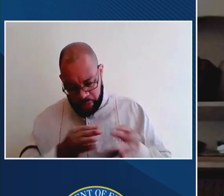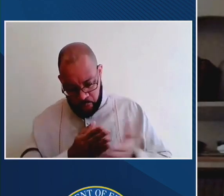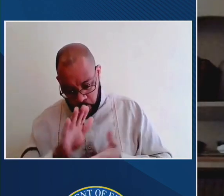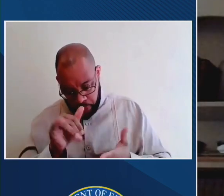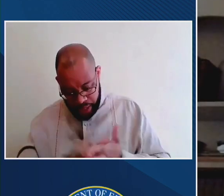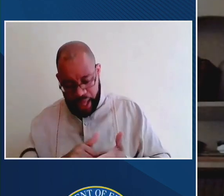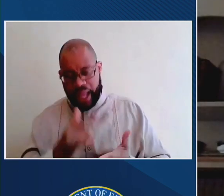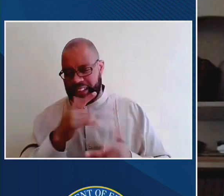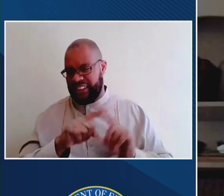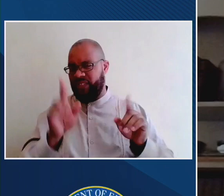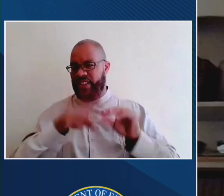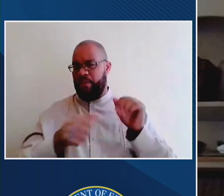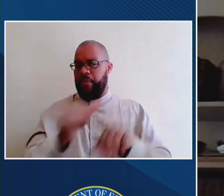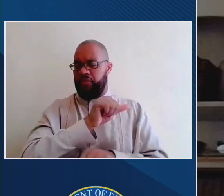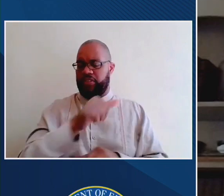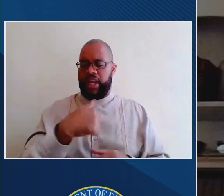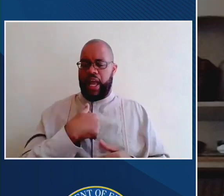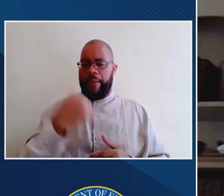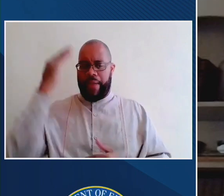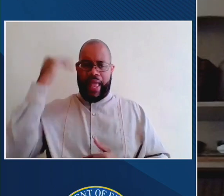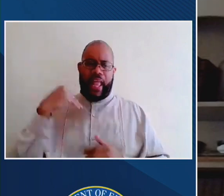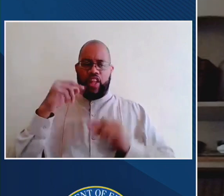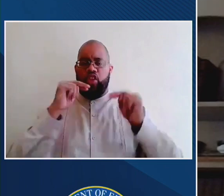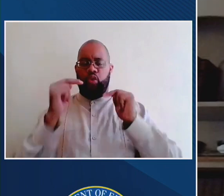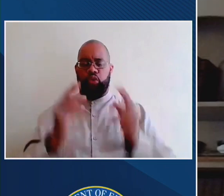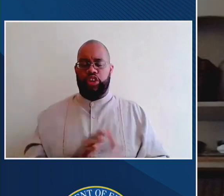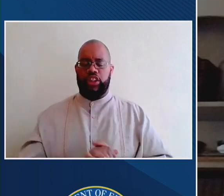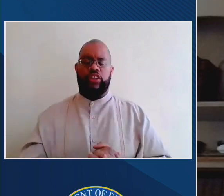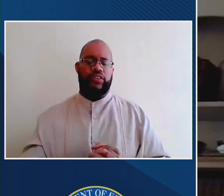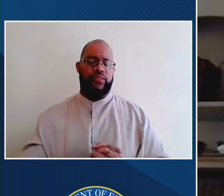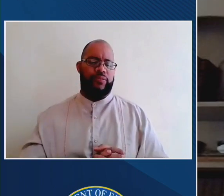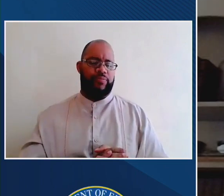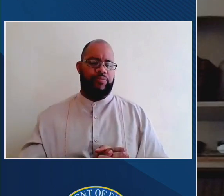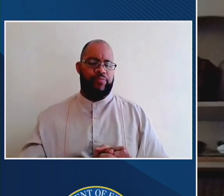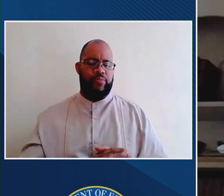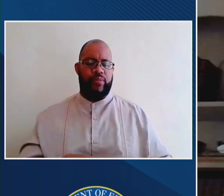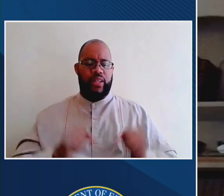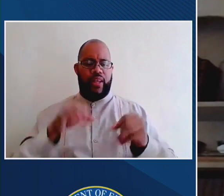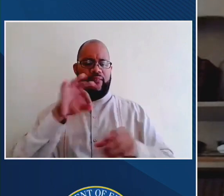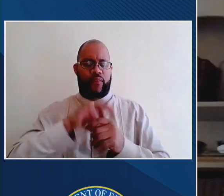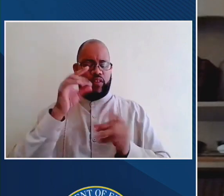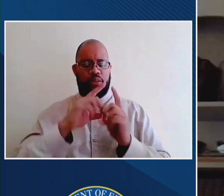I am the head negotiator and take the vote for the Department, obviously.